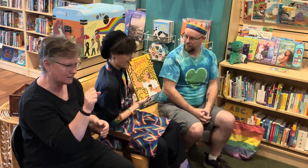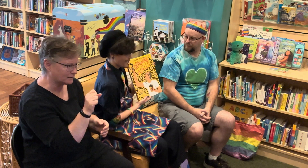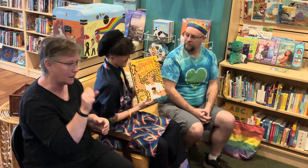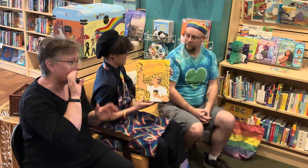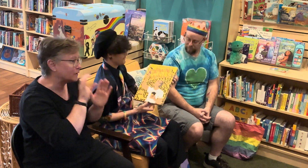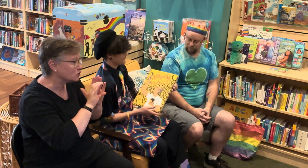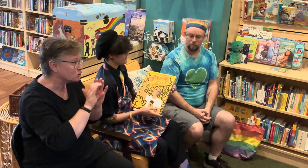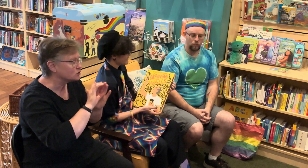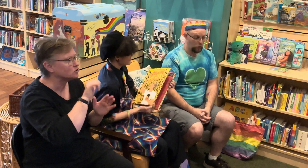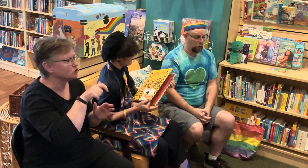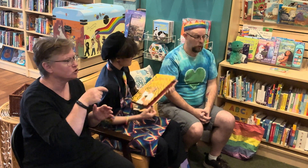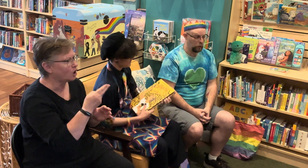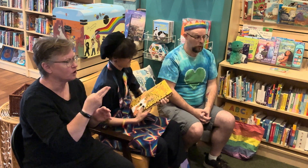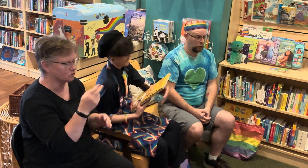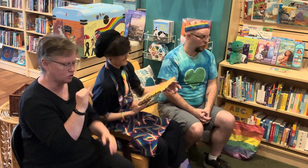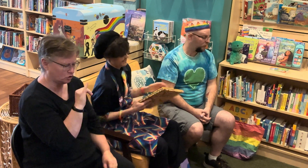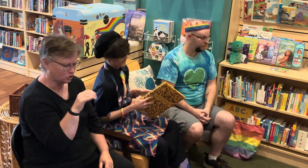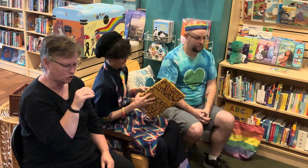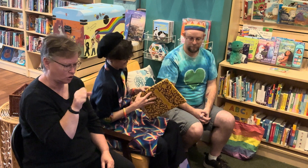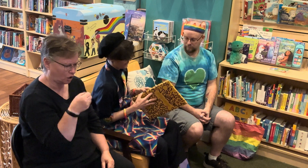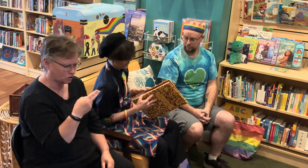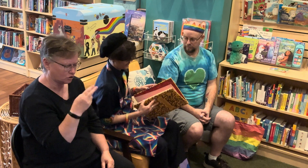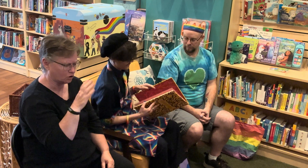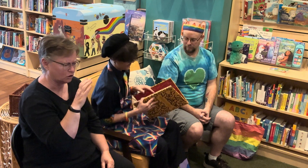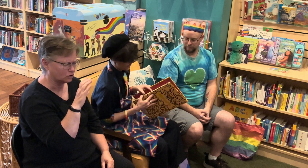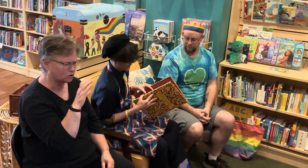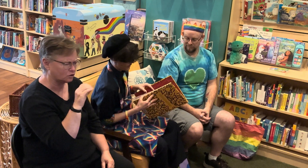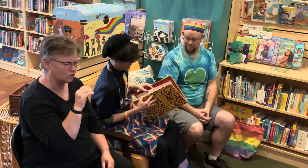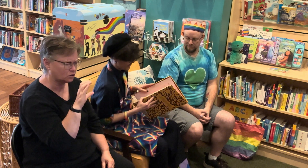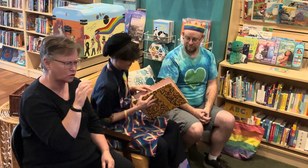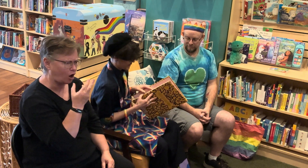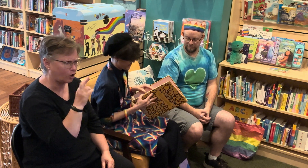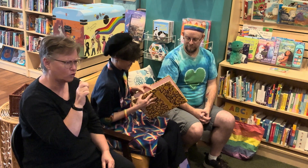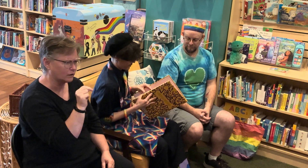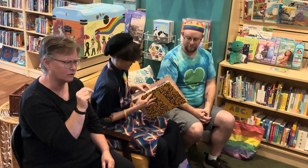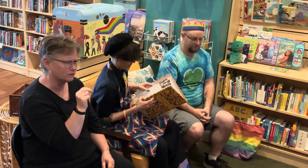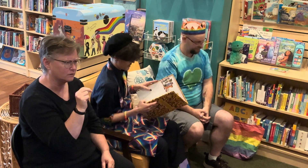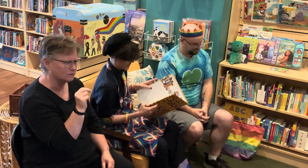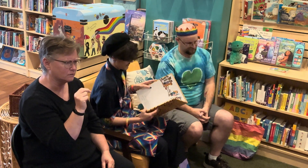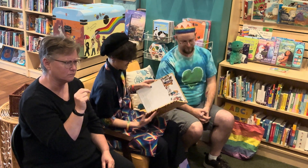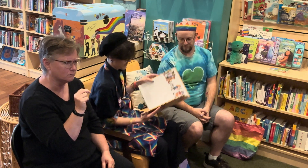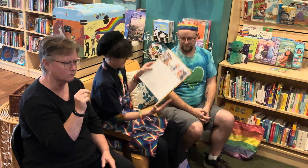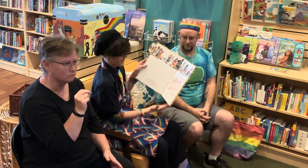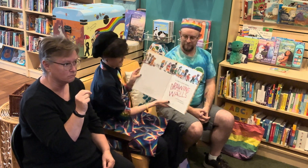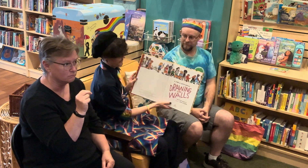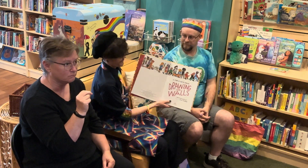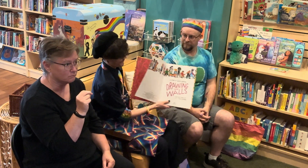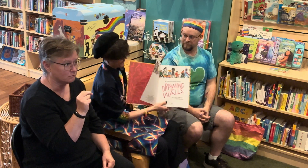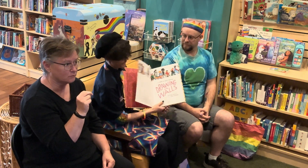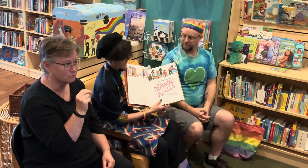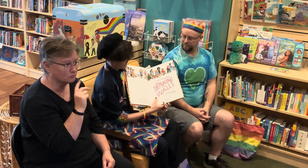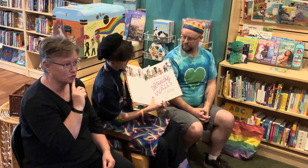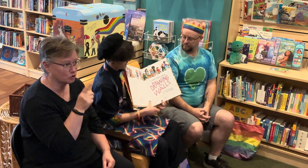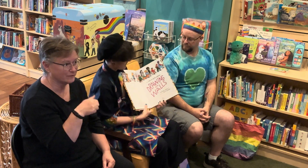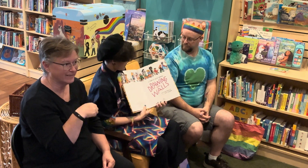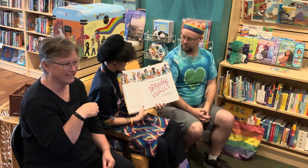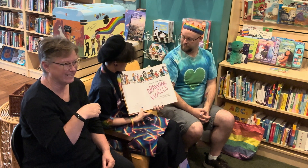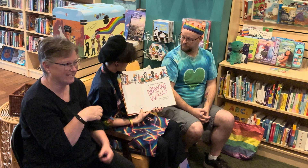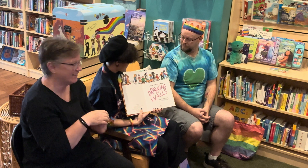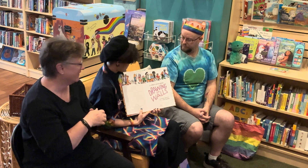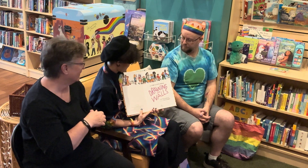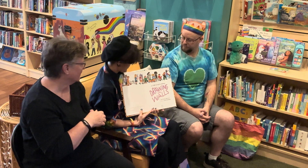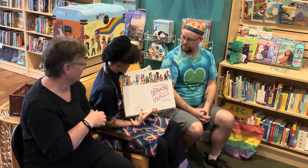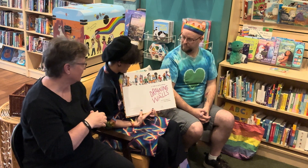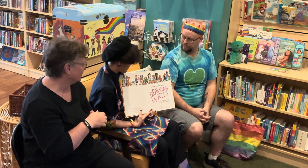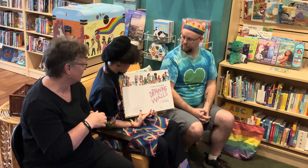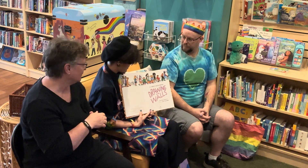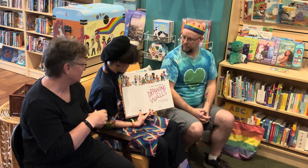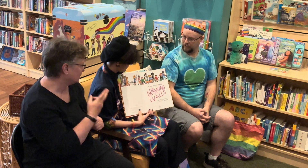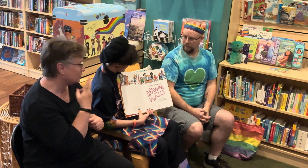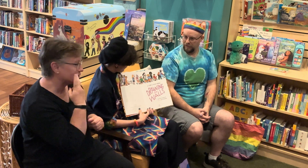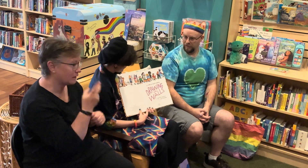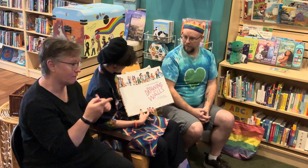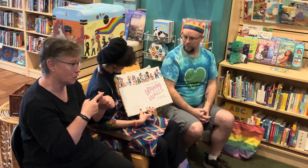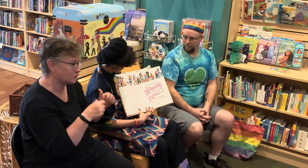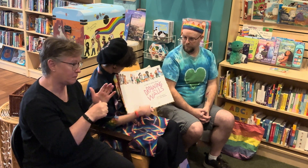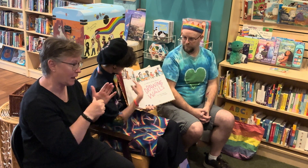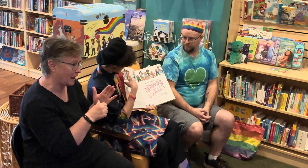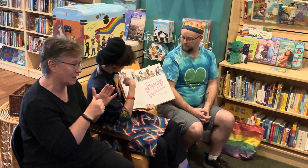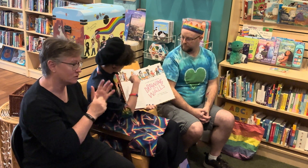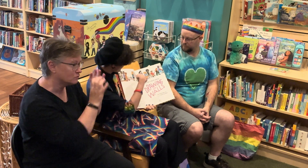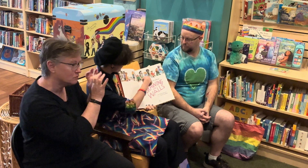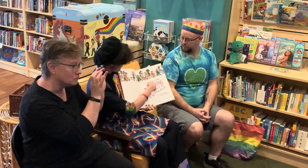Cochran. Let's open this real fast. See this cover page, all the little guys on the very